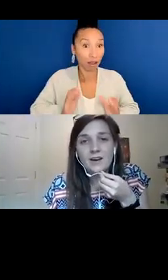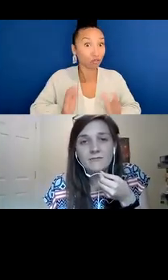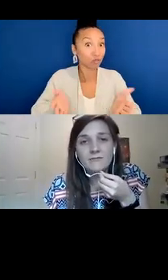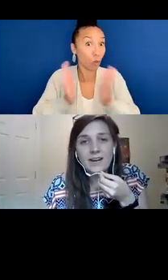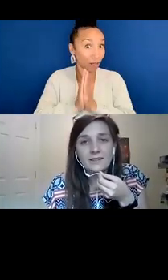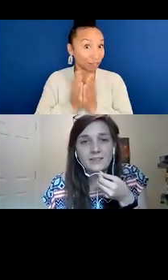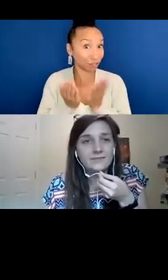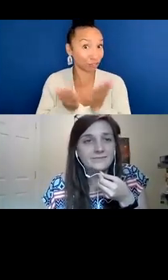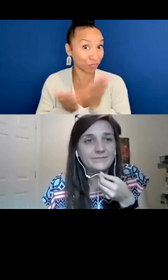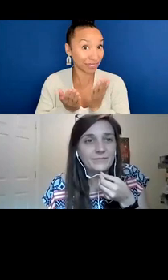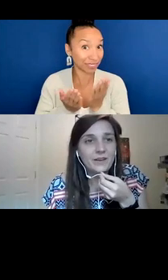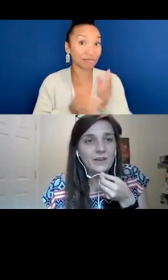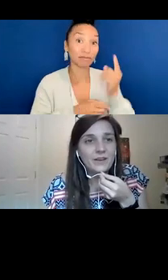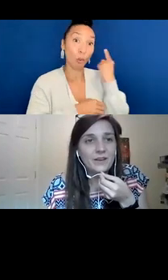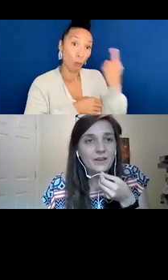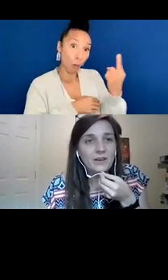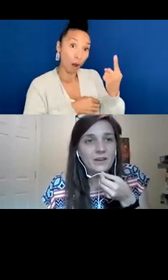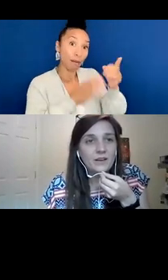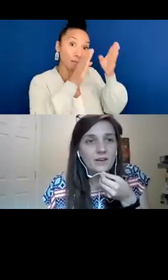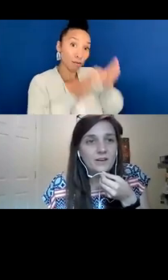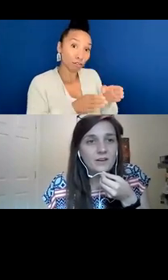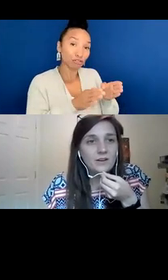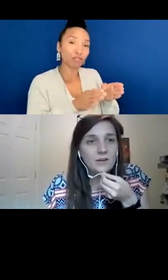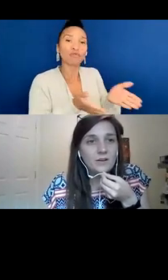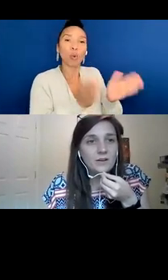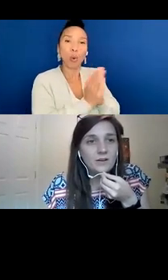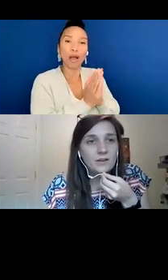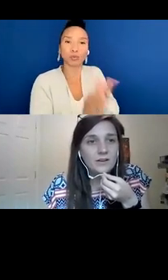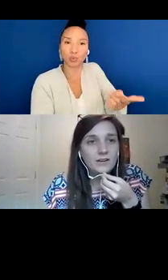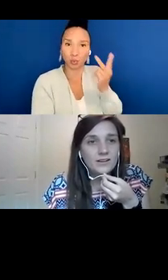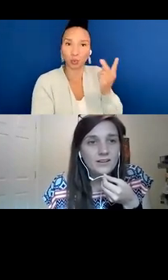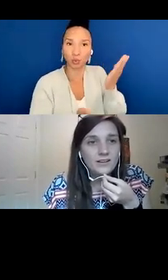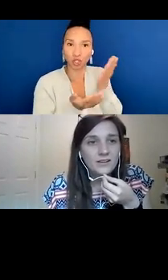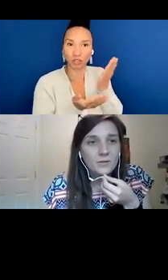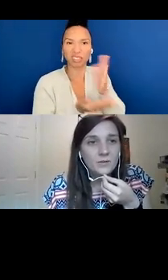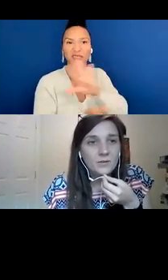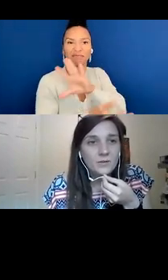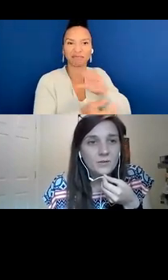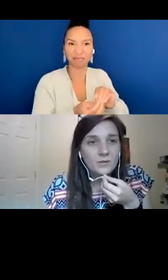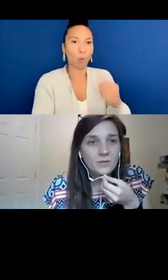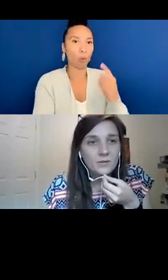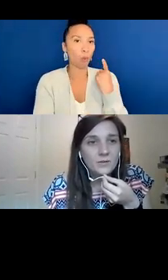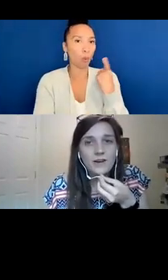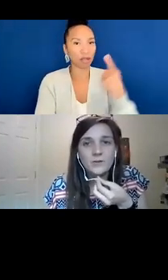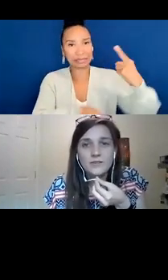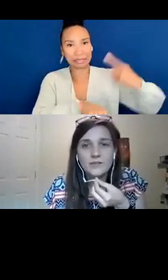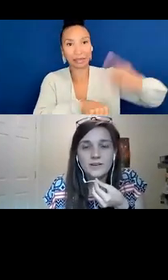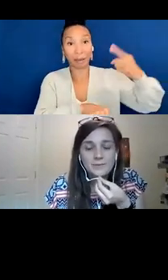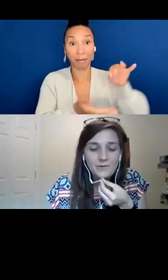All right, we are going to move on to our third example